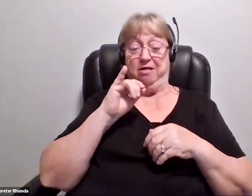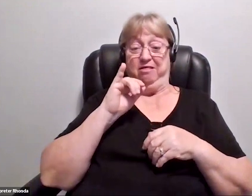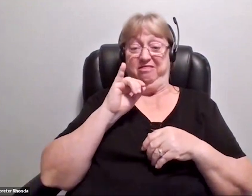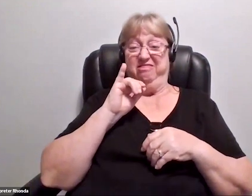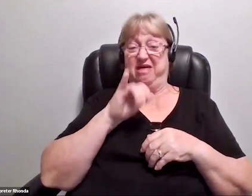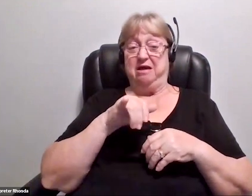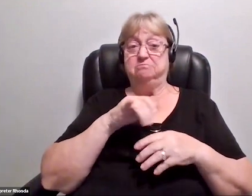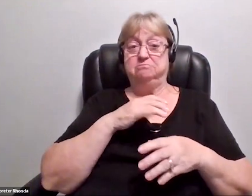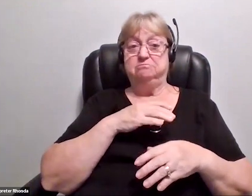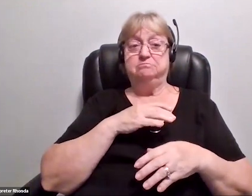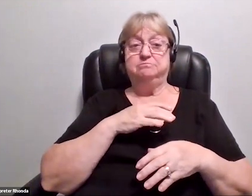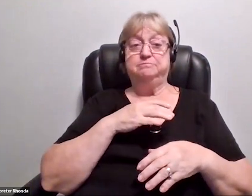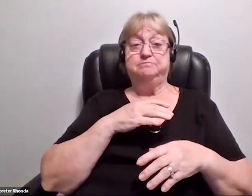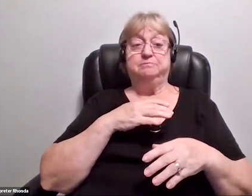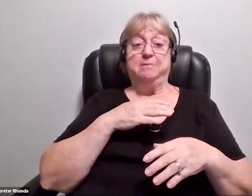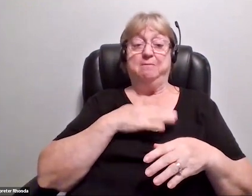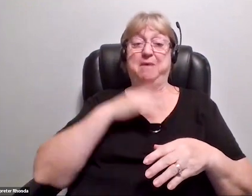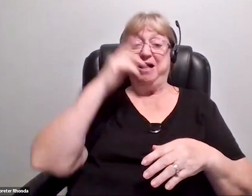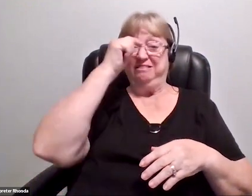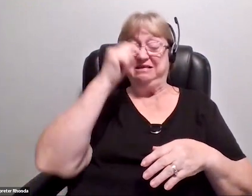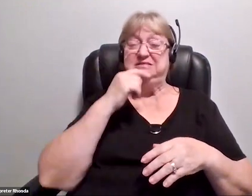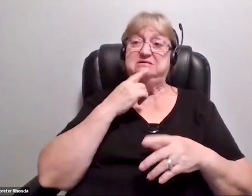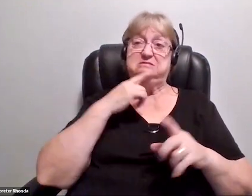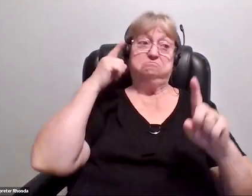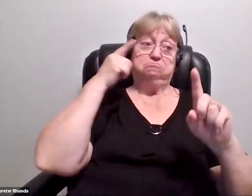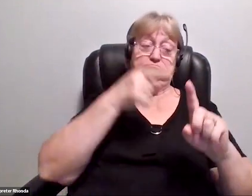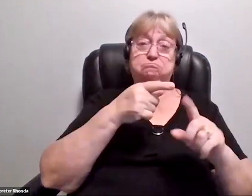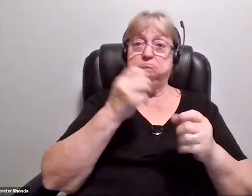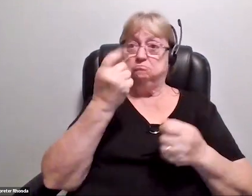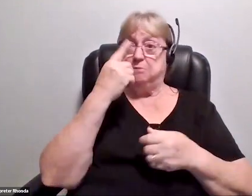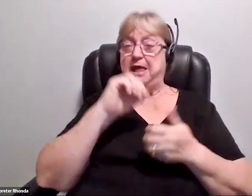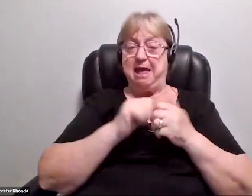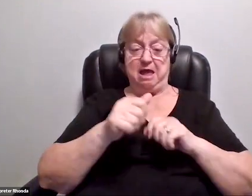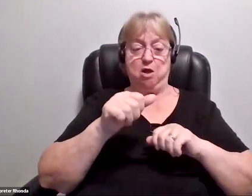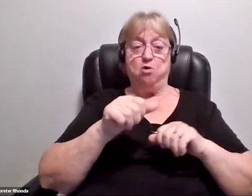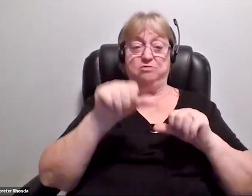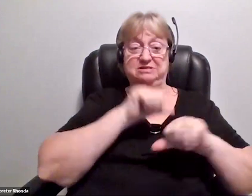to understand how science museums can help improve science capital of people with disability.